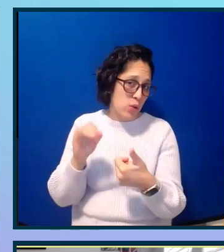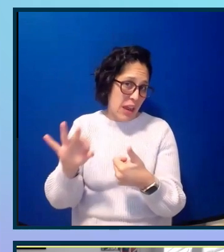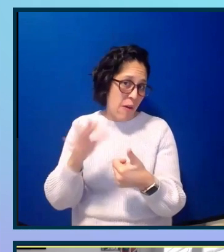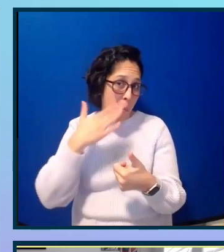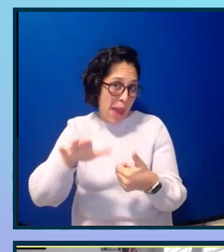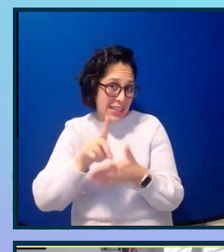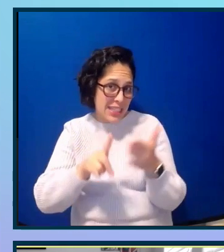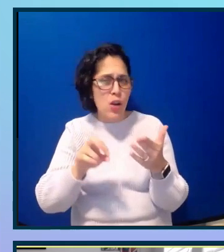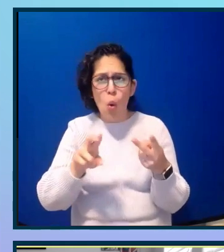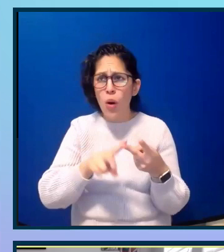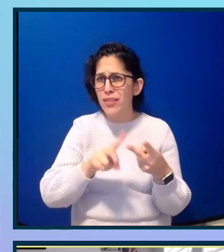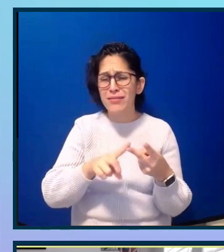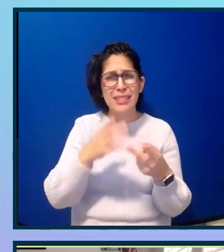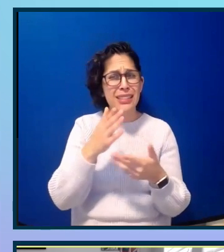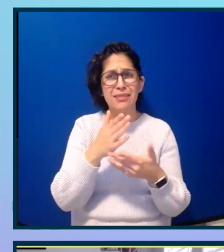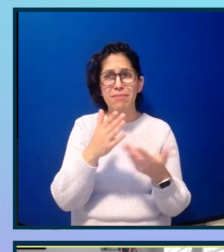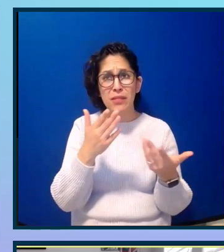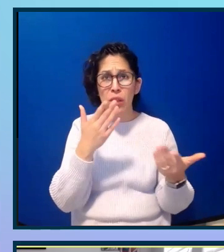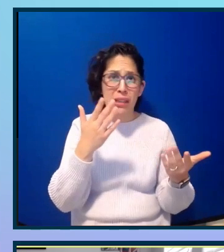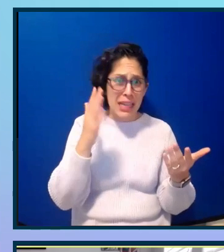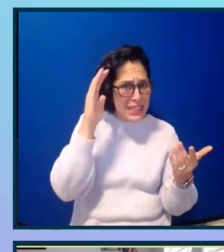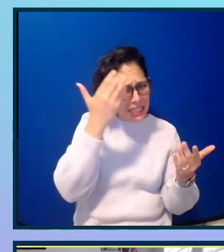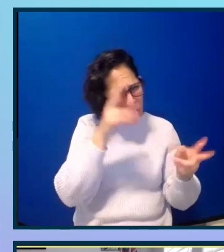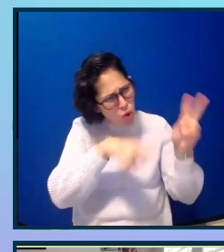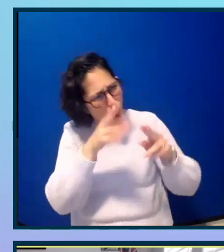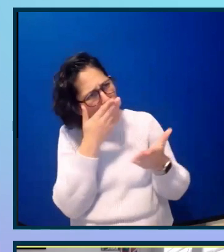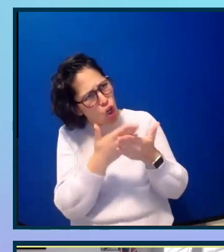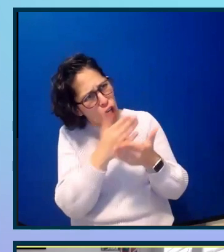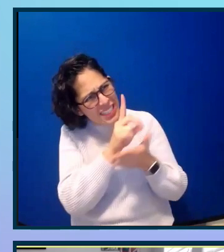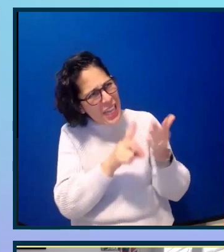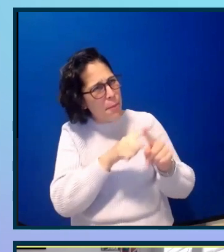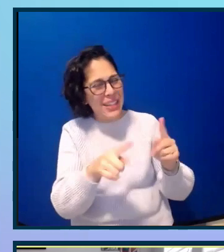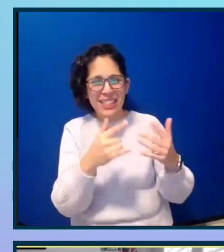or even sort of seemingly good but not quite good enough design